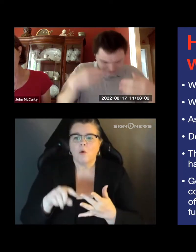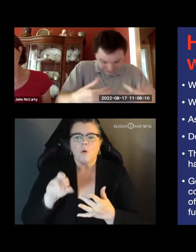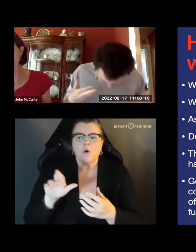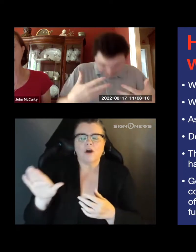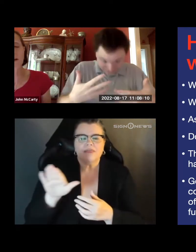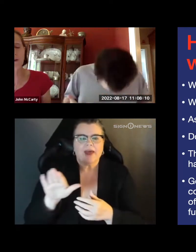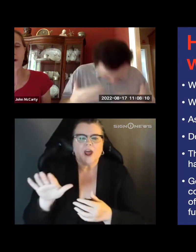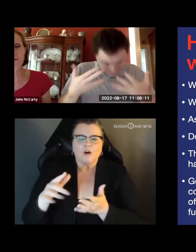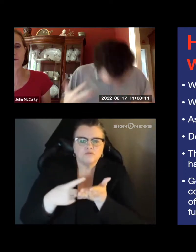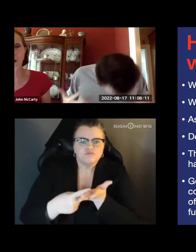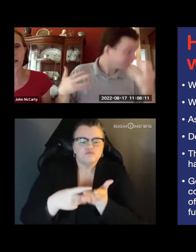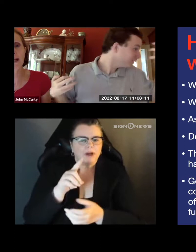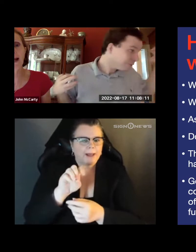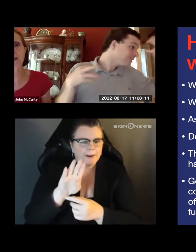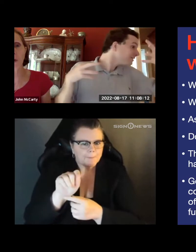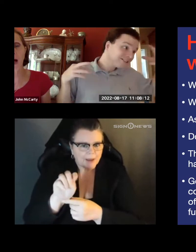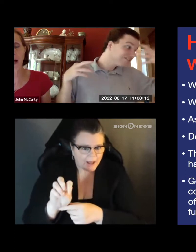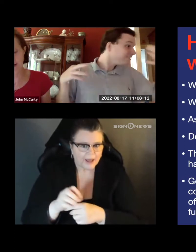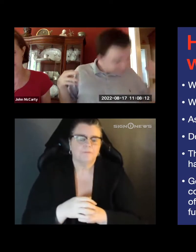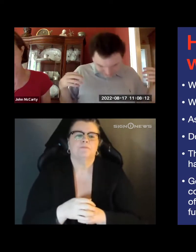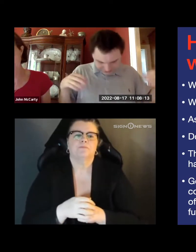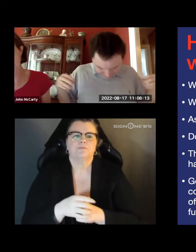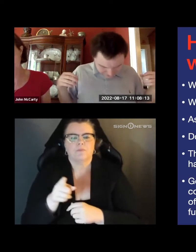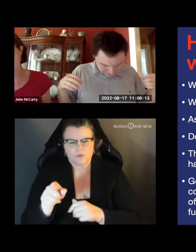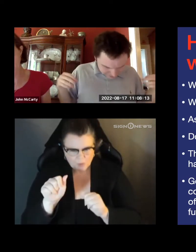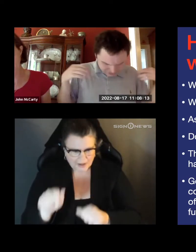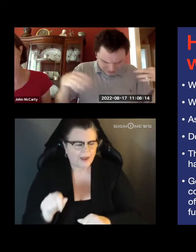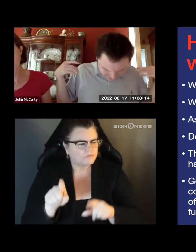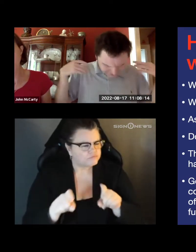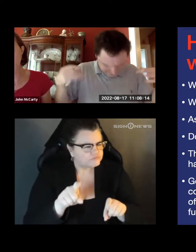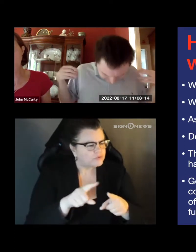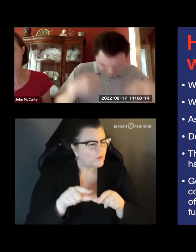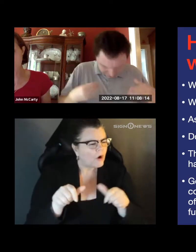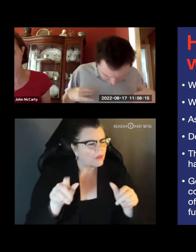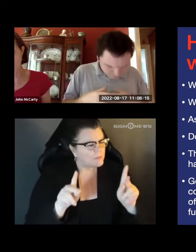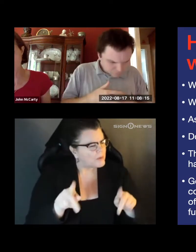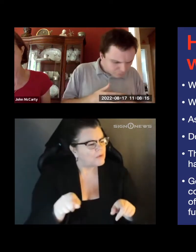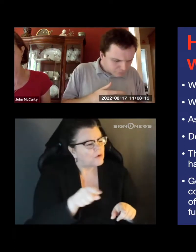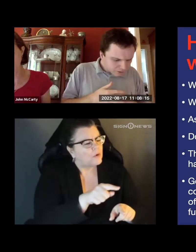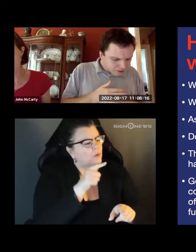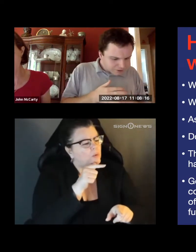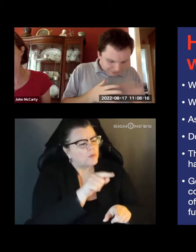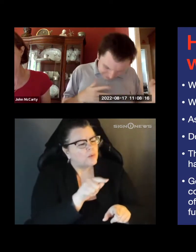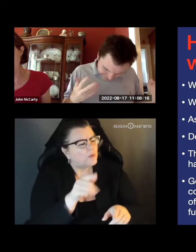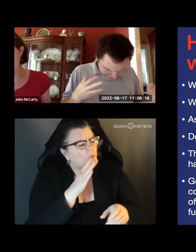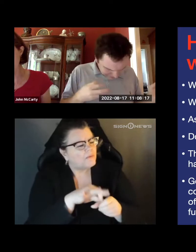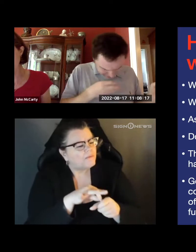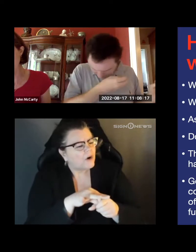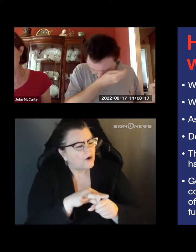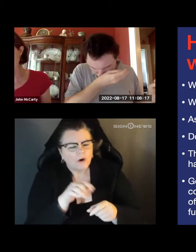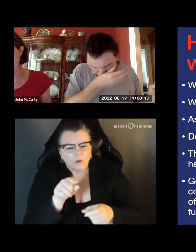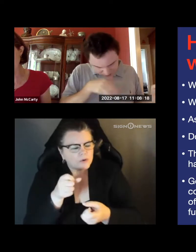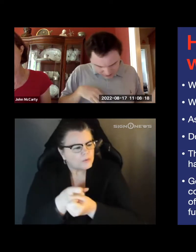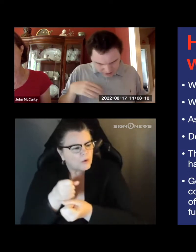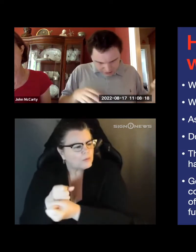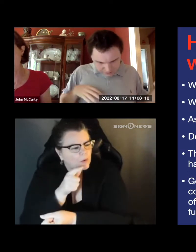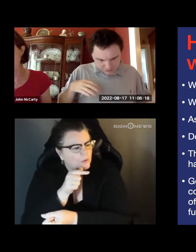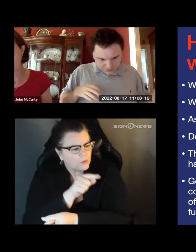and what do you research there are lots of resources to help you decide such as